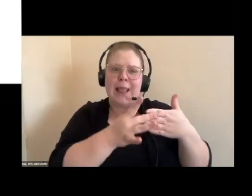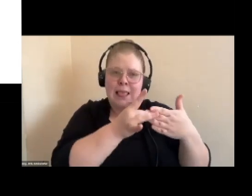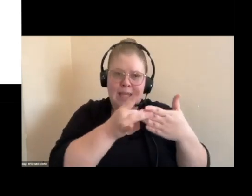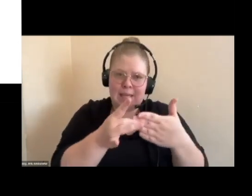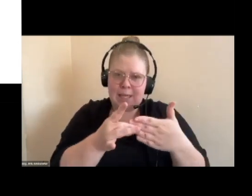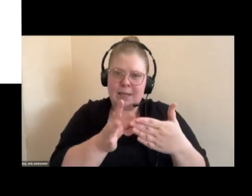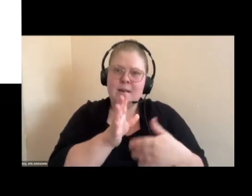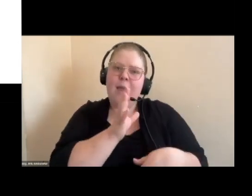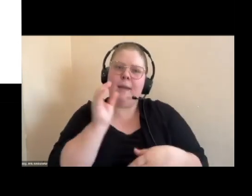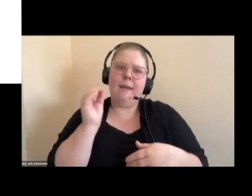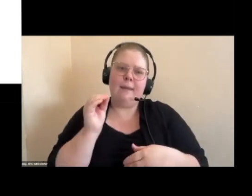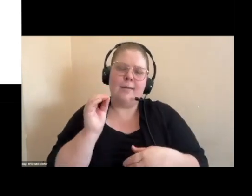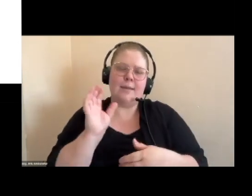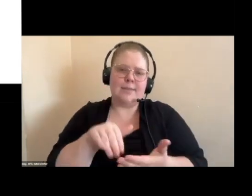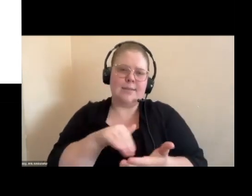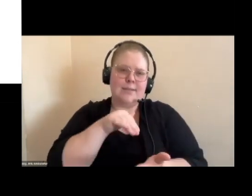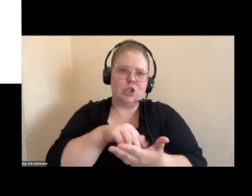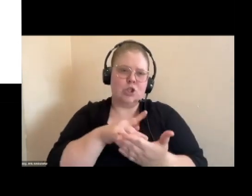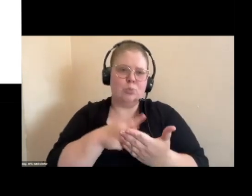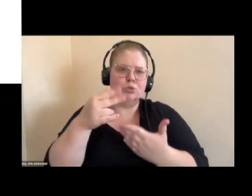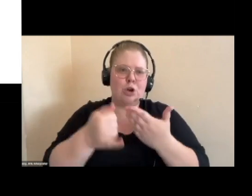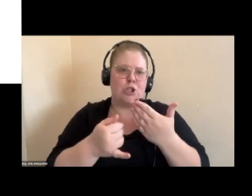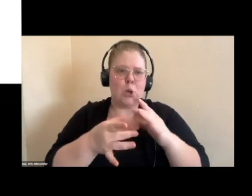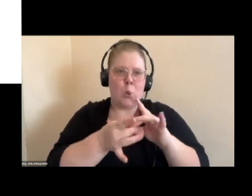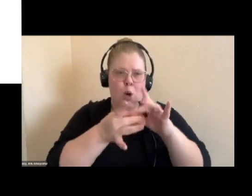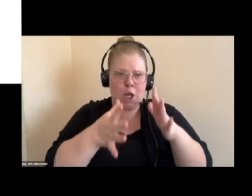Center project coordinator who